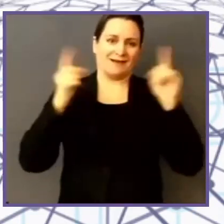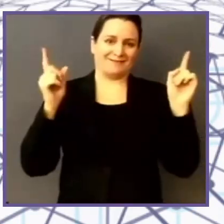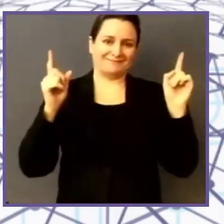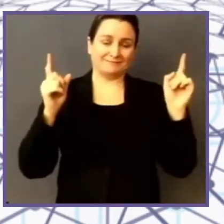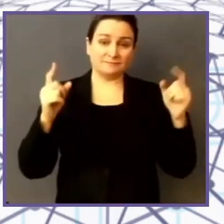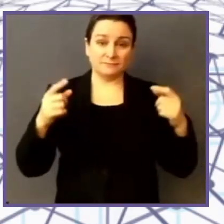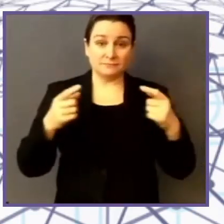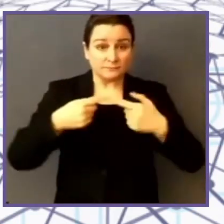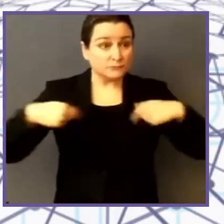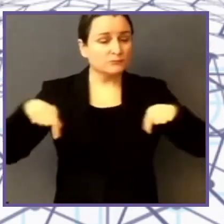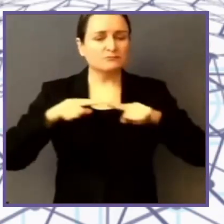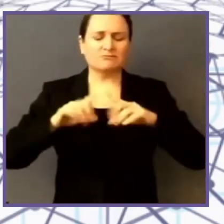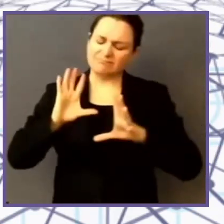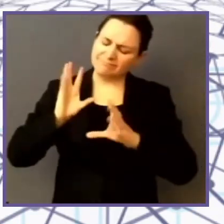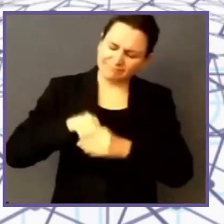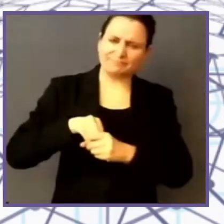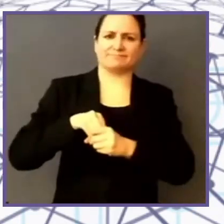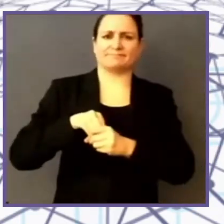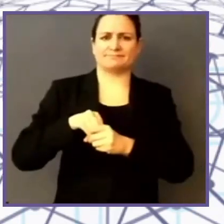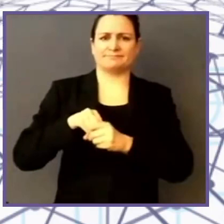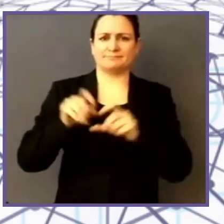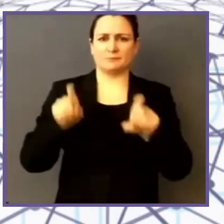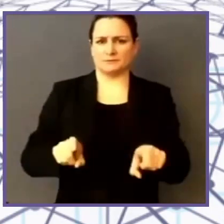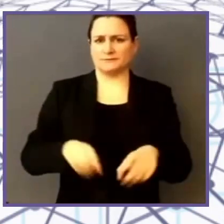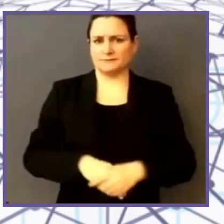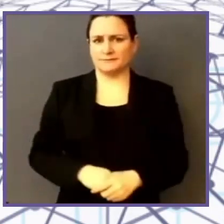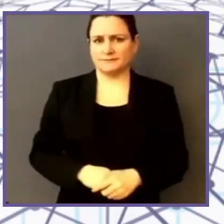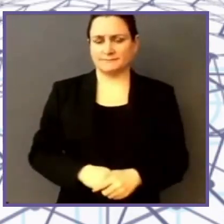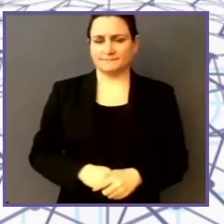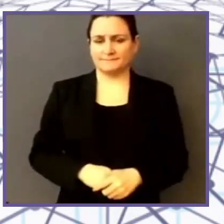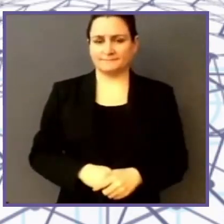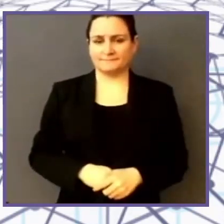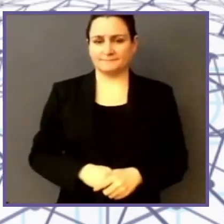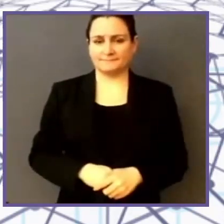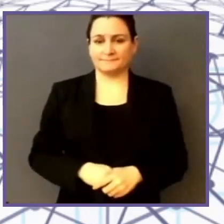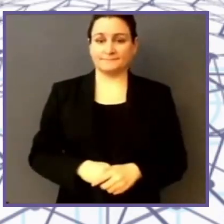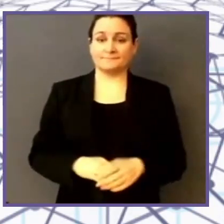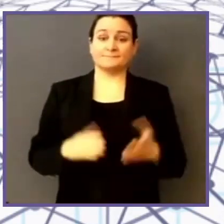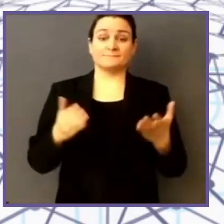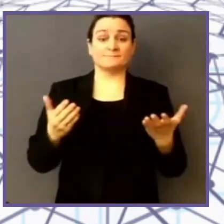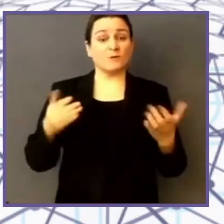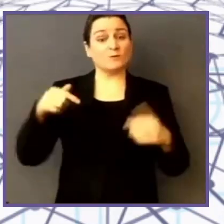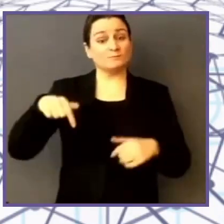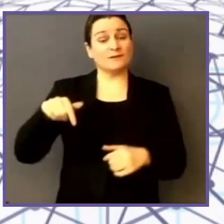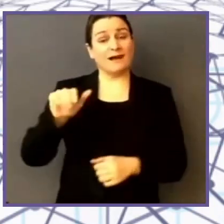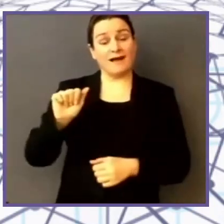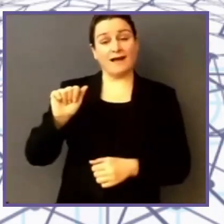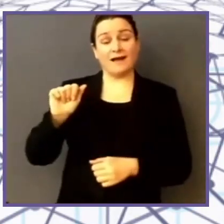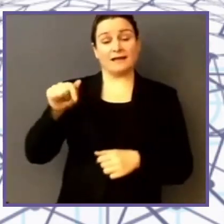So the storytelling project aims to empower disabled people to share their stories and self advocate for access to 80.